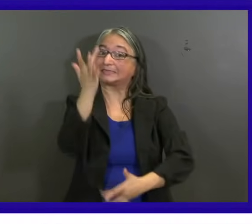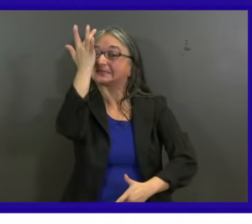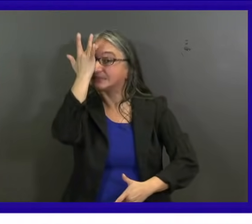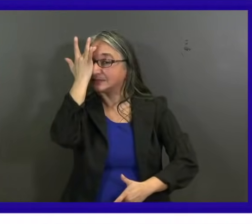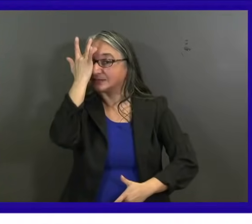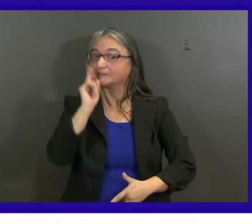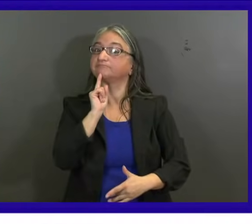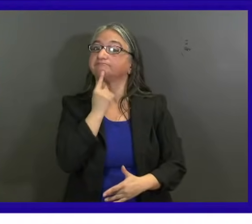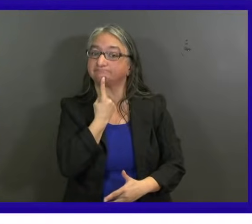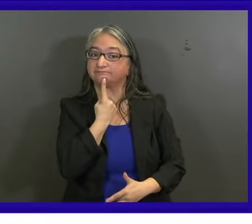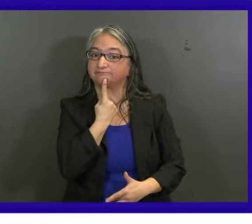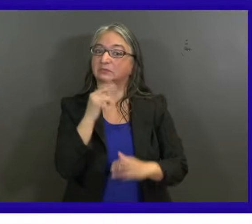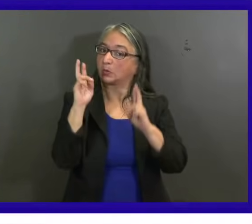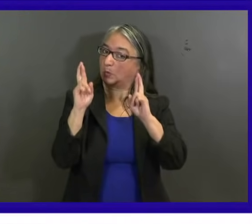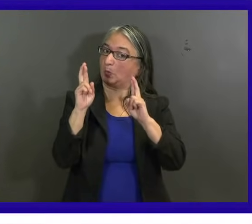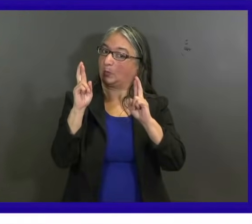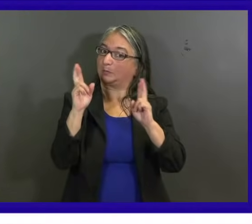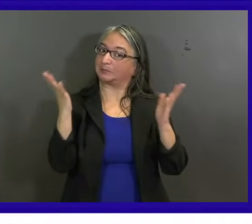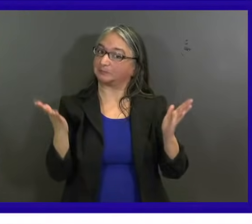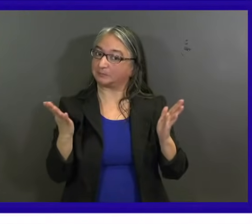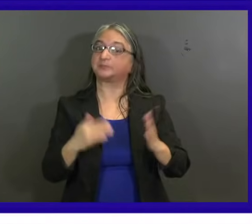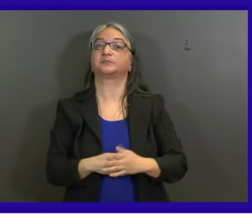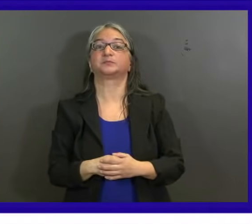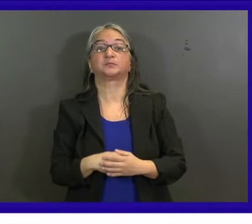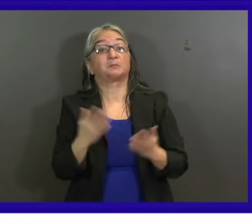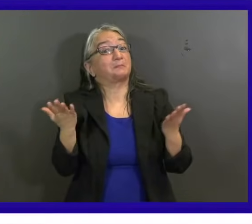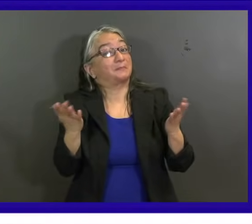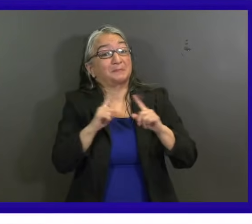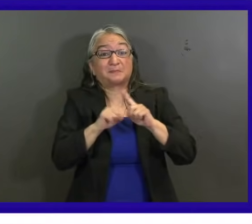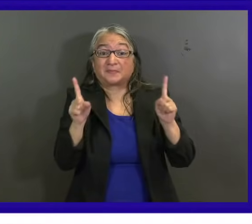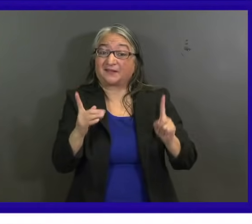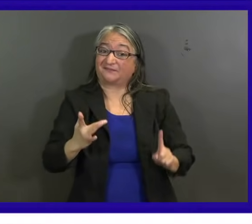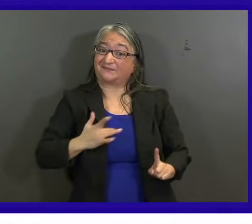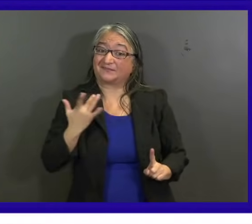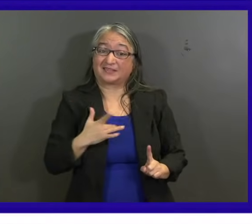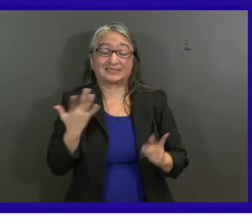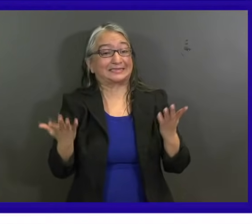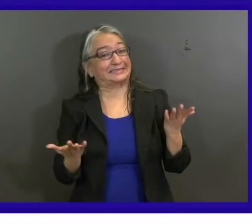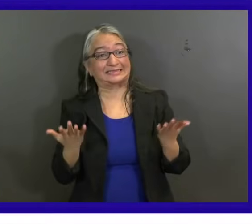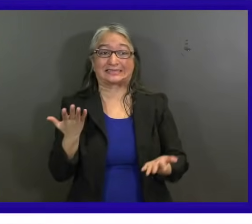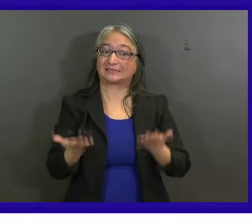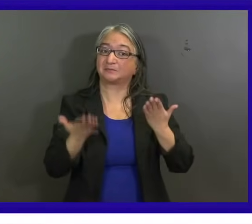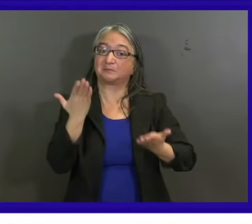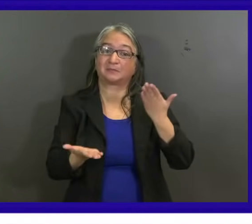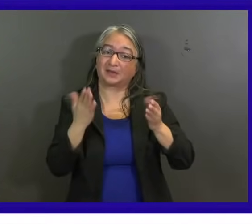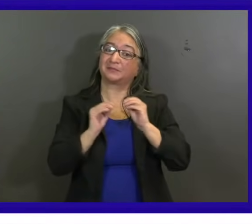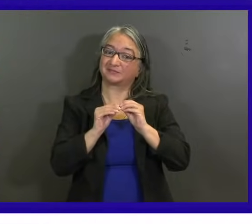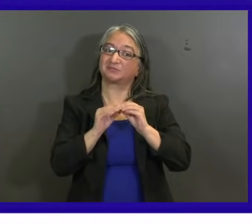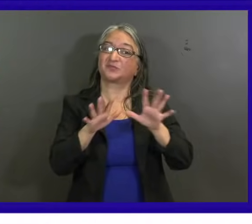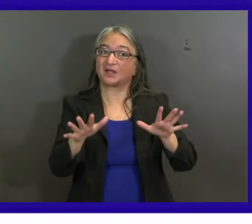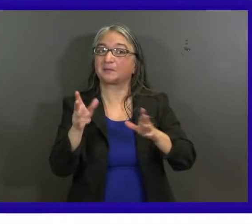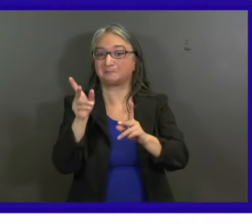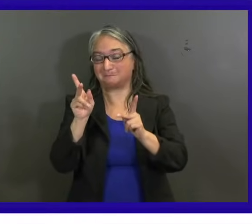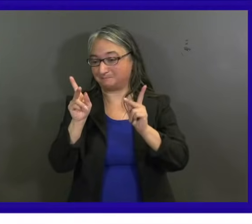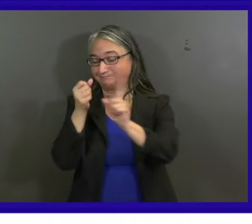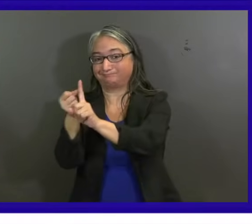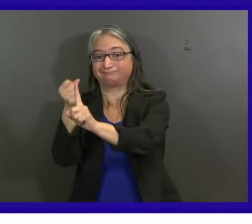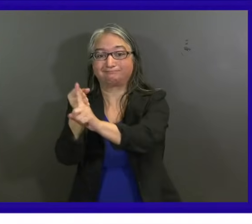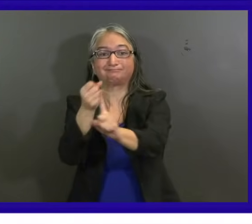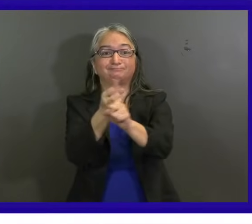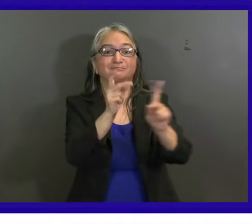and so it's very unlikely that we can rely on that so we need to be very prepared for a